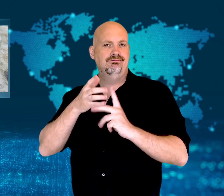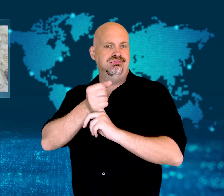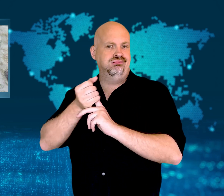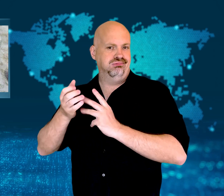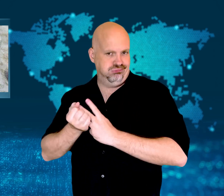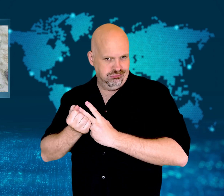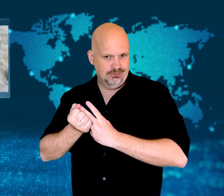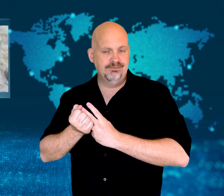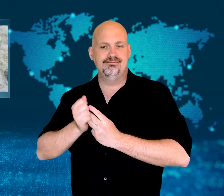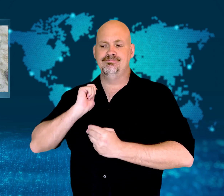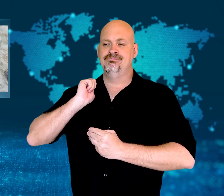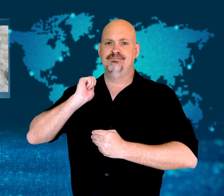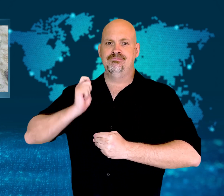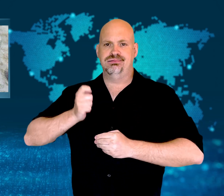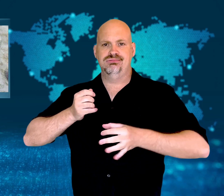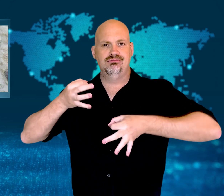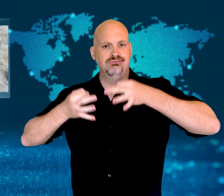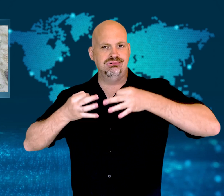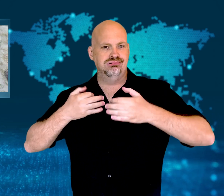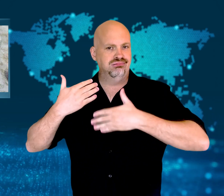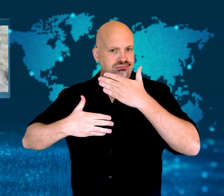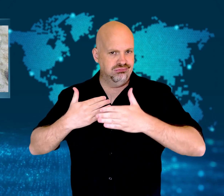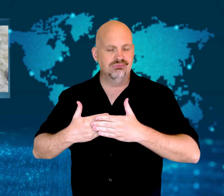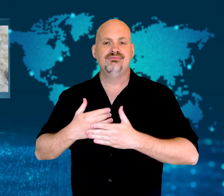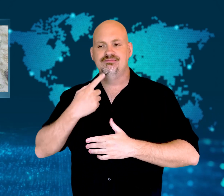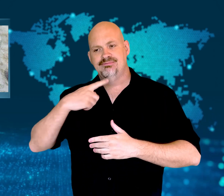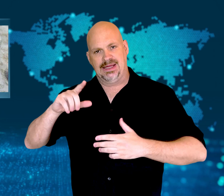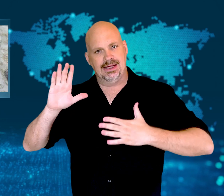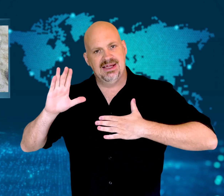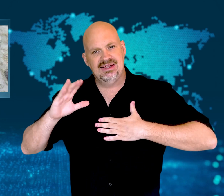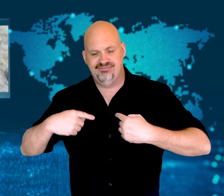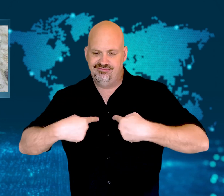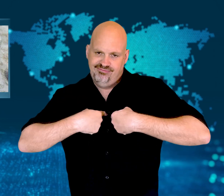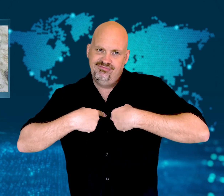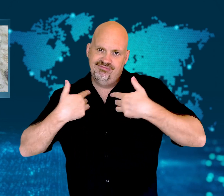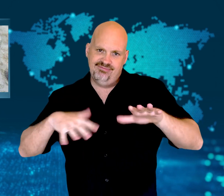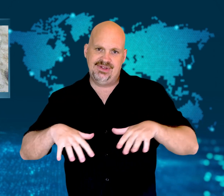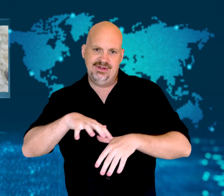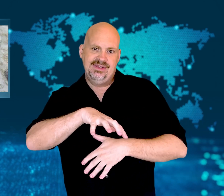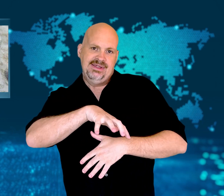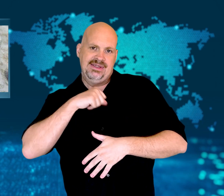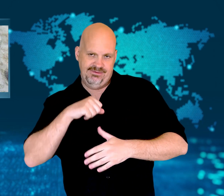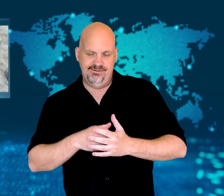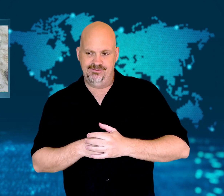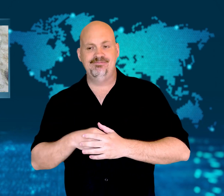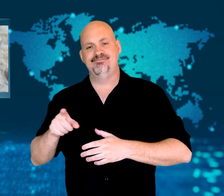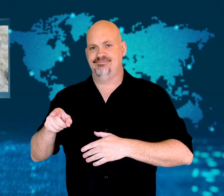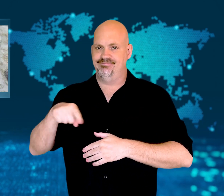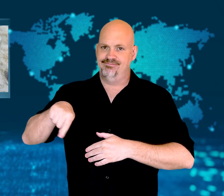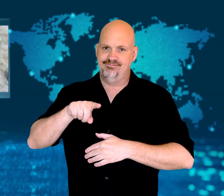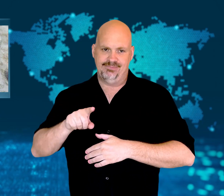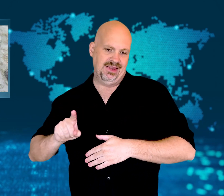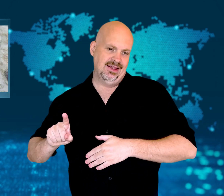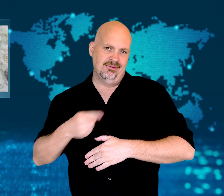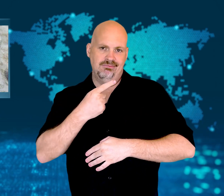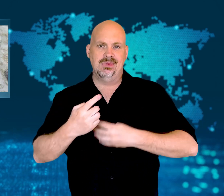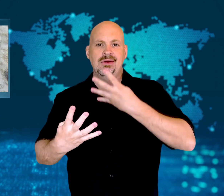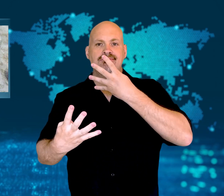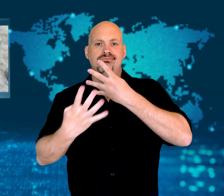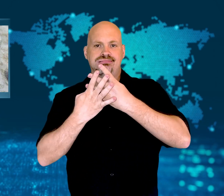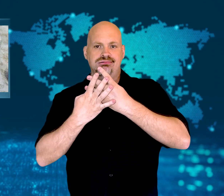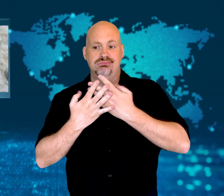The three thieves have all pleaded guilty to charges against them.